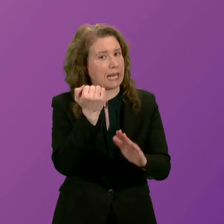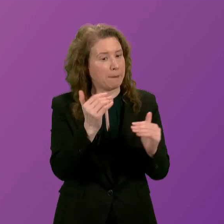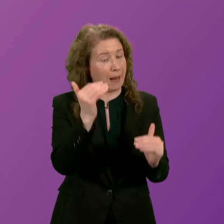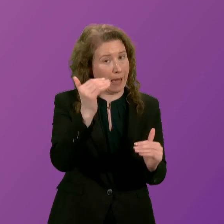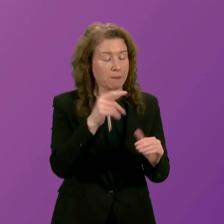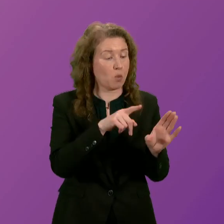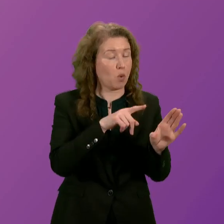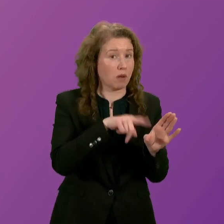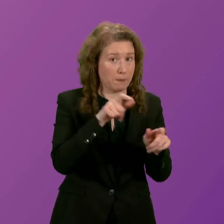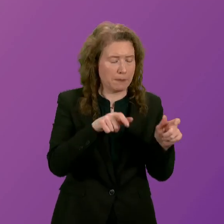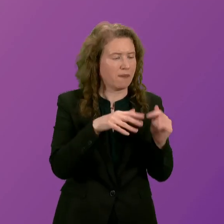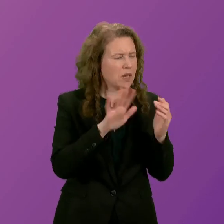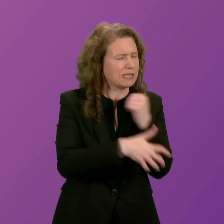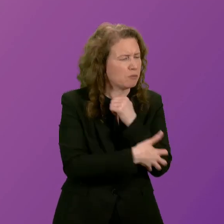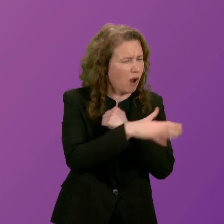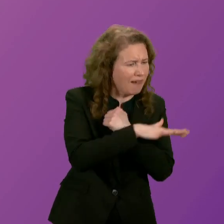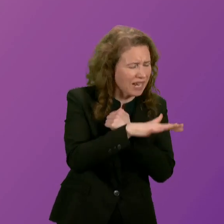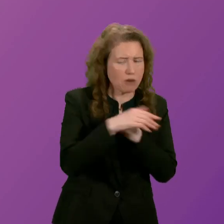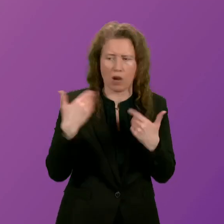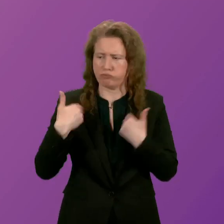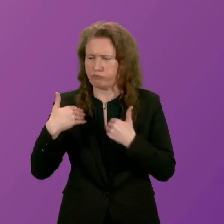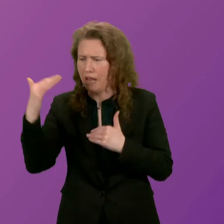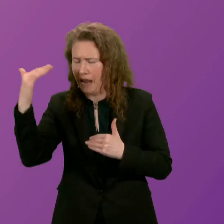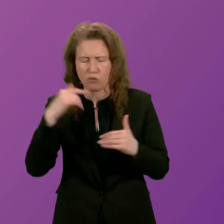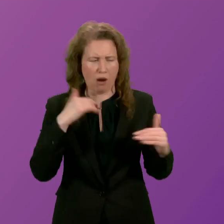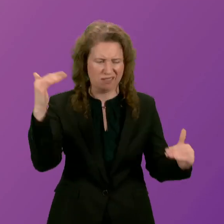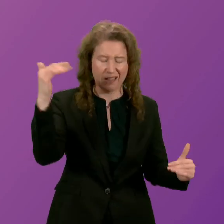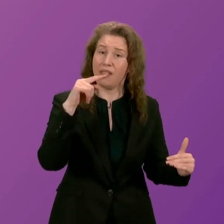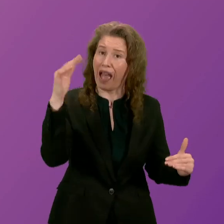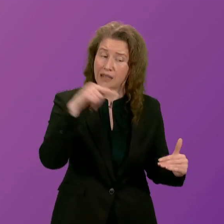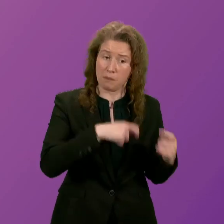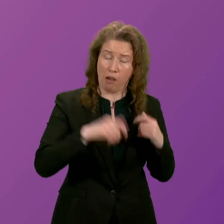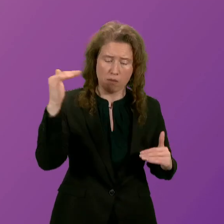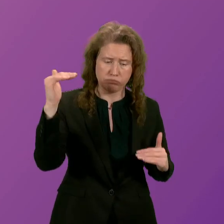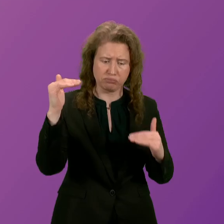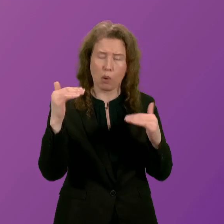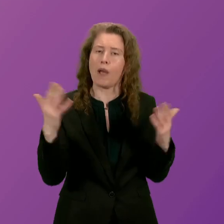and least-deprived areas meeting standards in literacy is at a record low in primary schools,